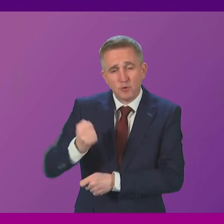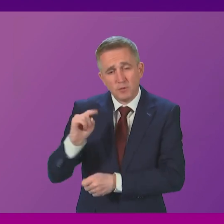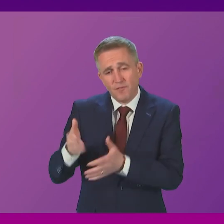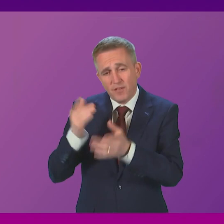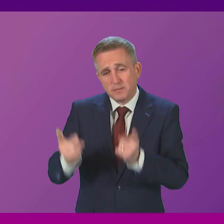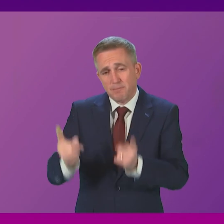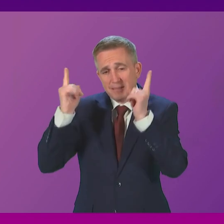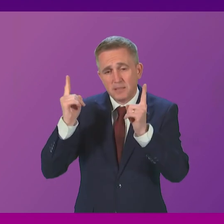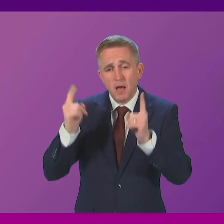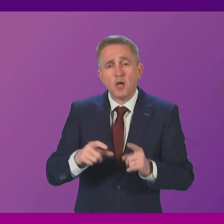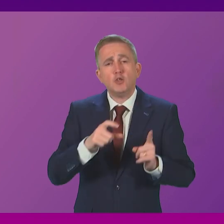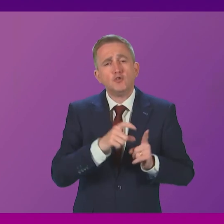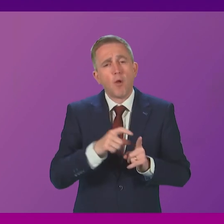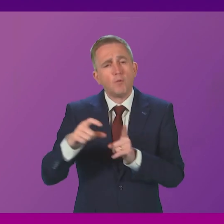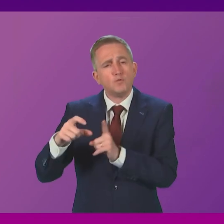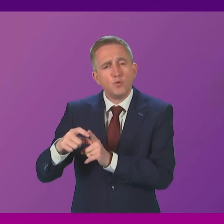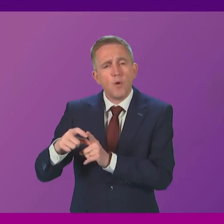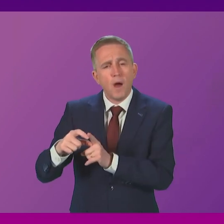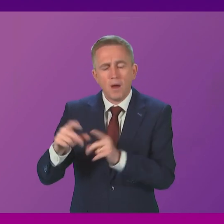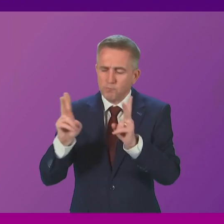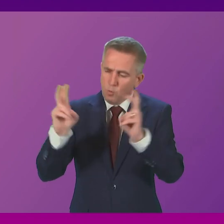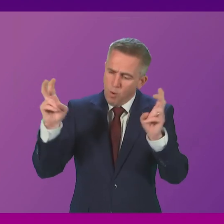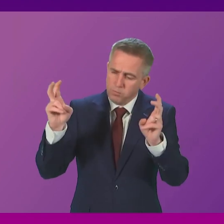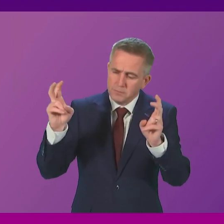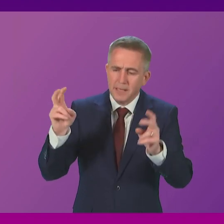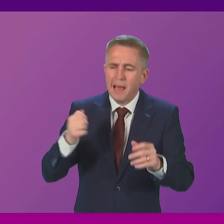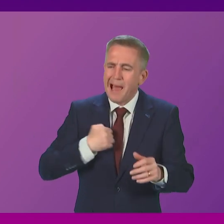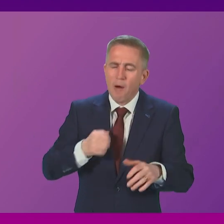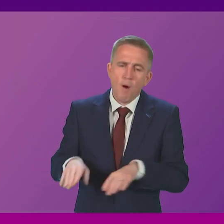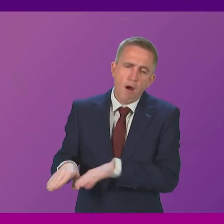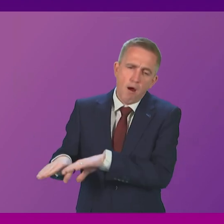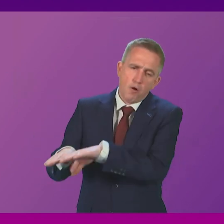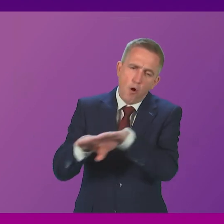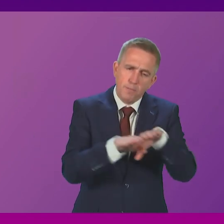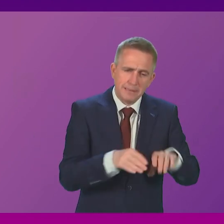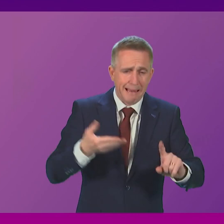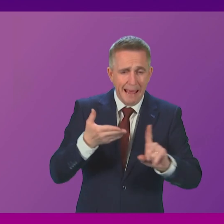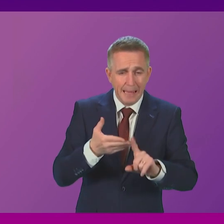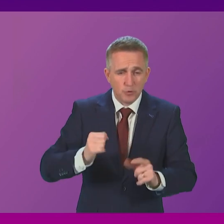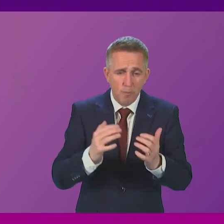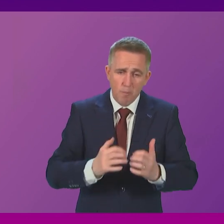He emphasised the “common aims” that we share across the chamber of giving people